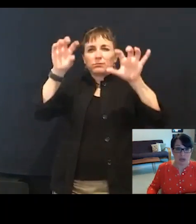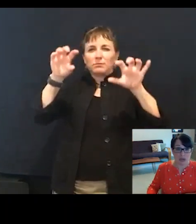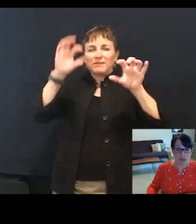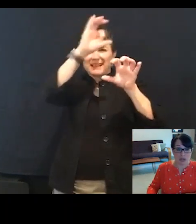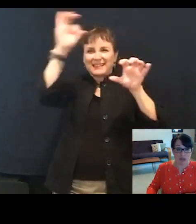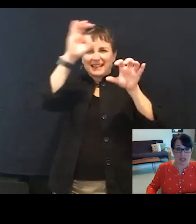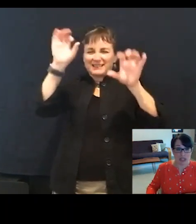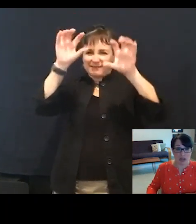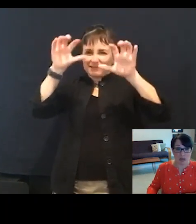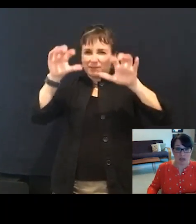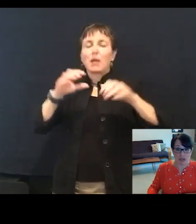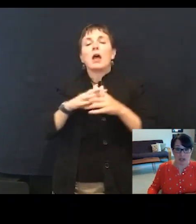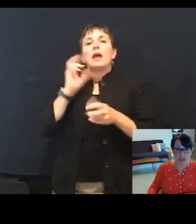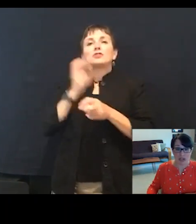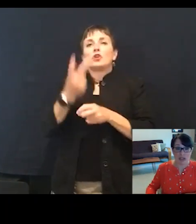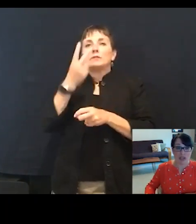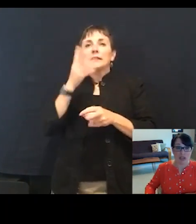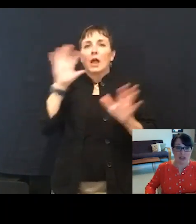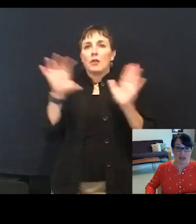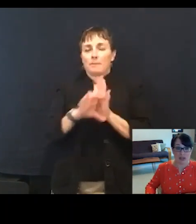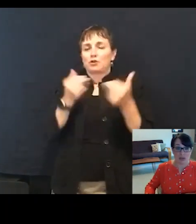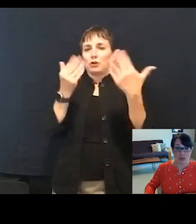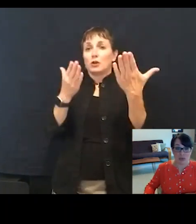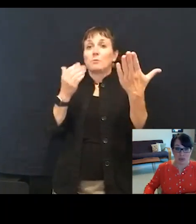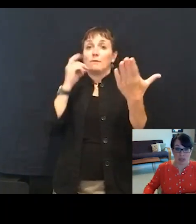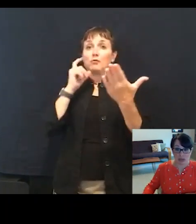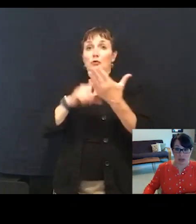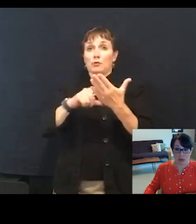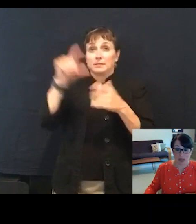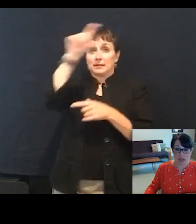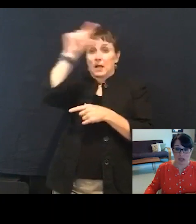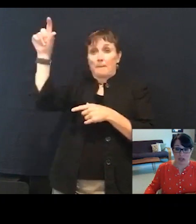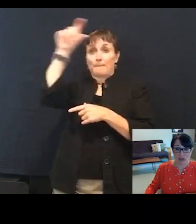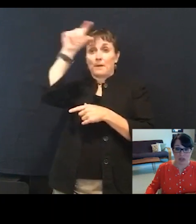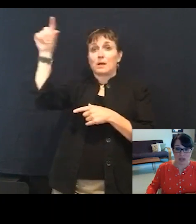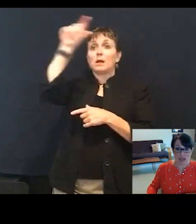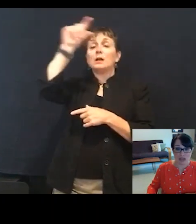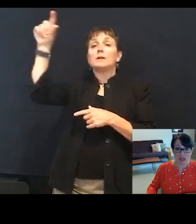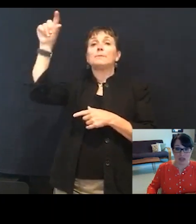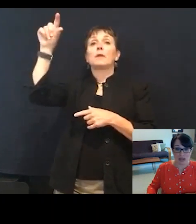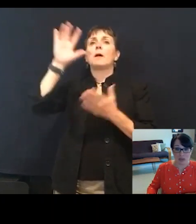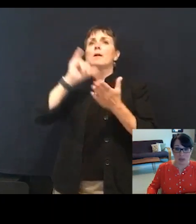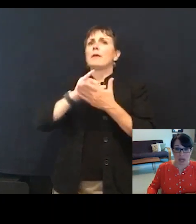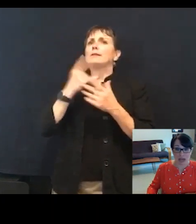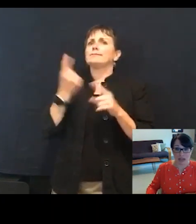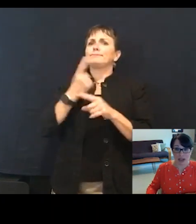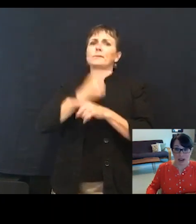look at the very top of this slide, this is a normal mouse RPE. And you can see that these little black dots,